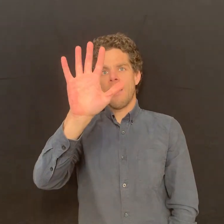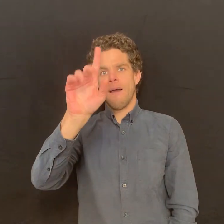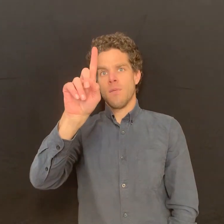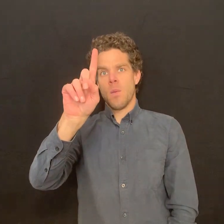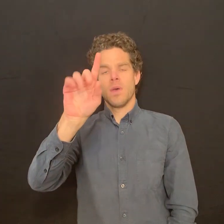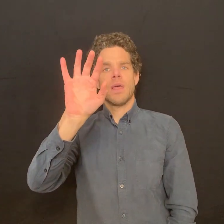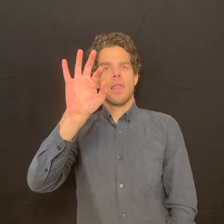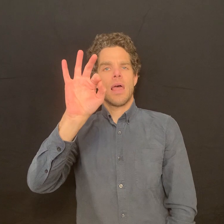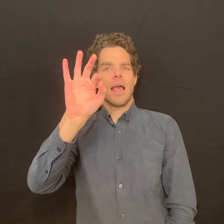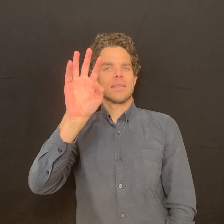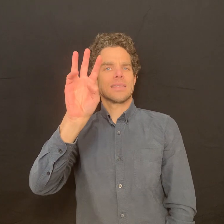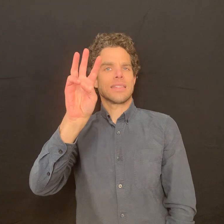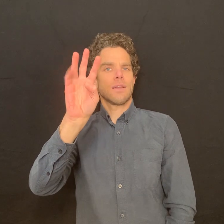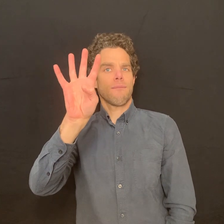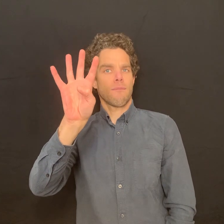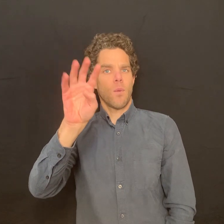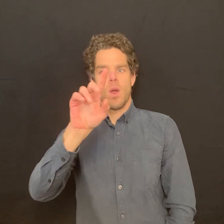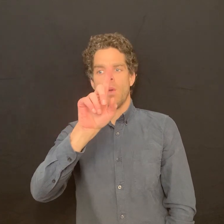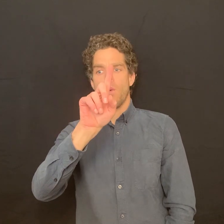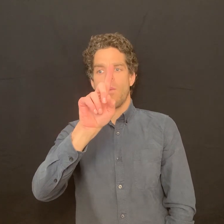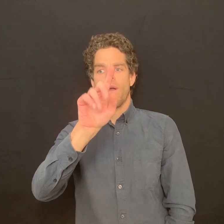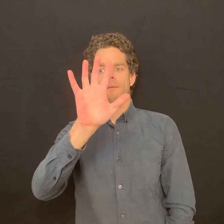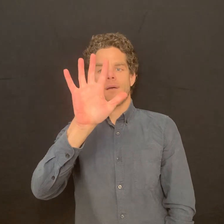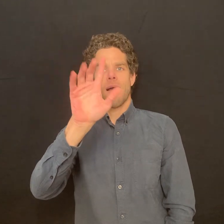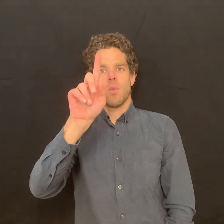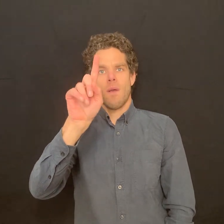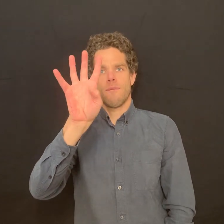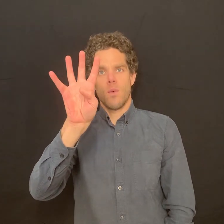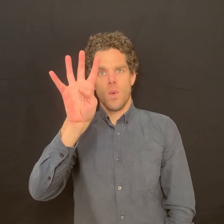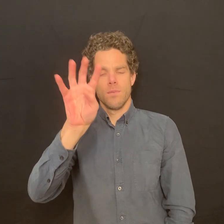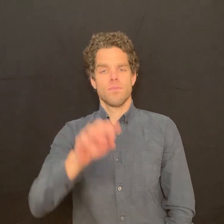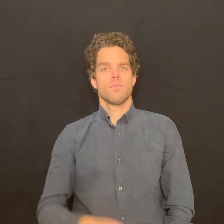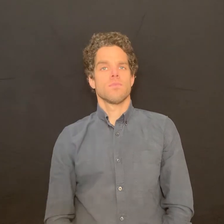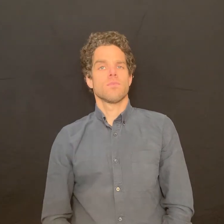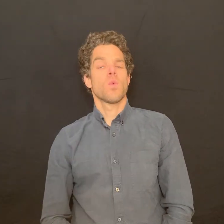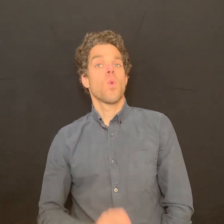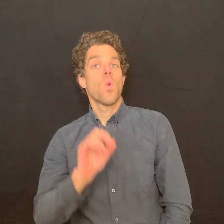(651) 964-1514,